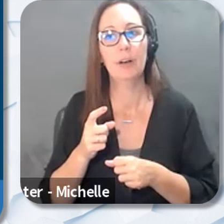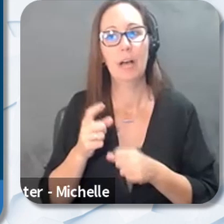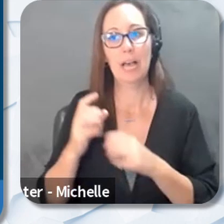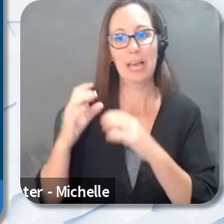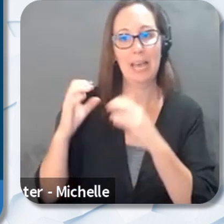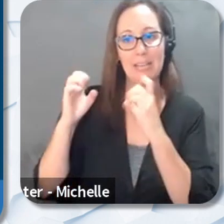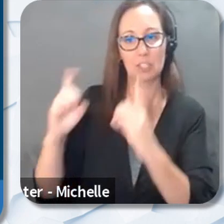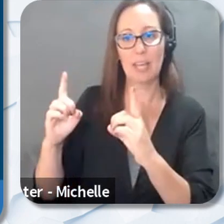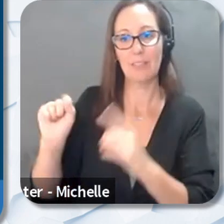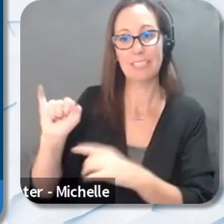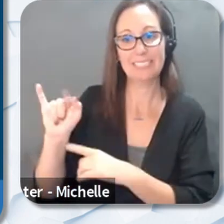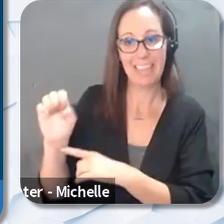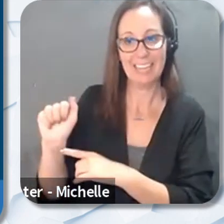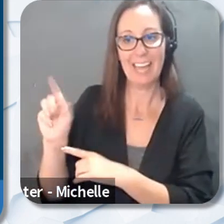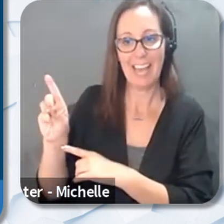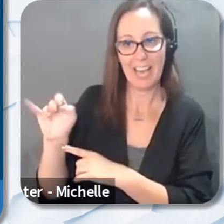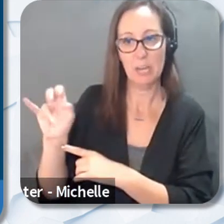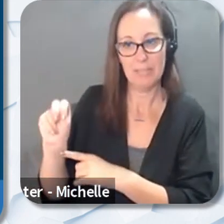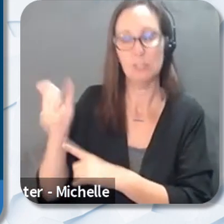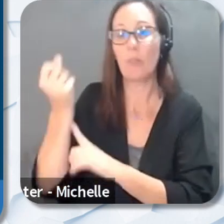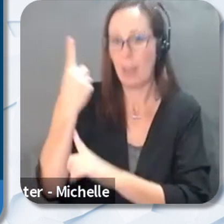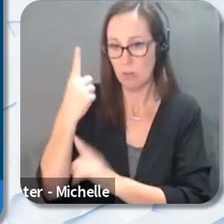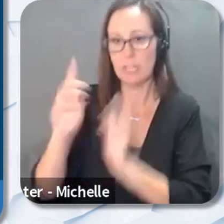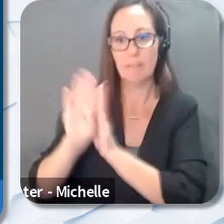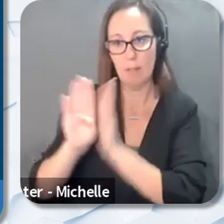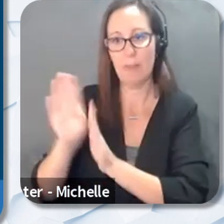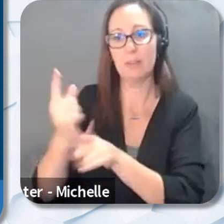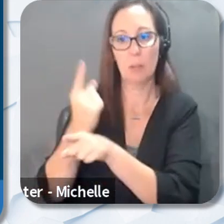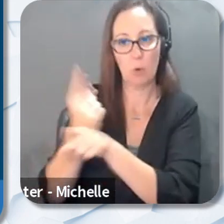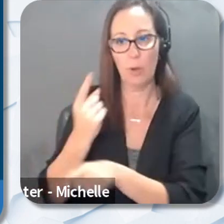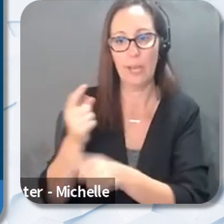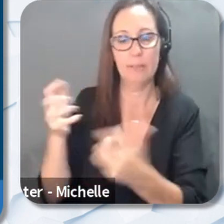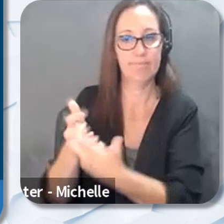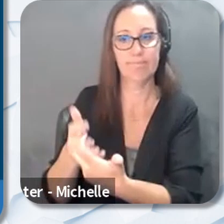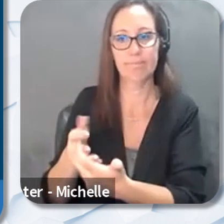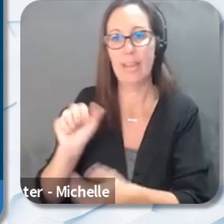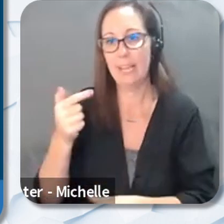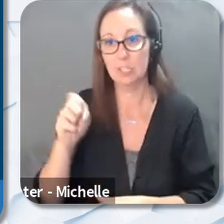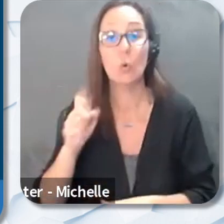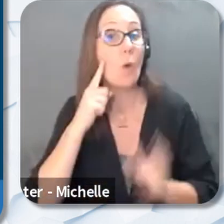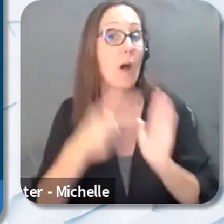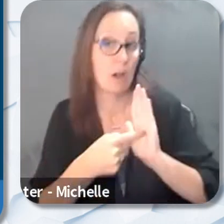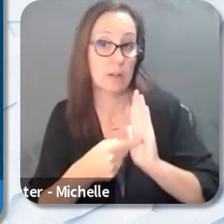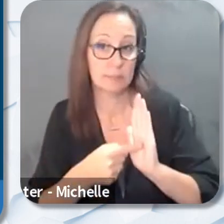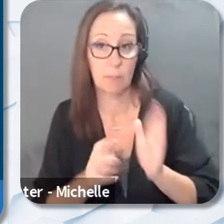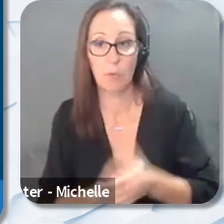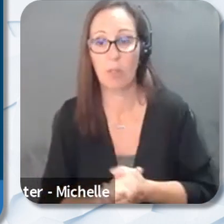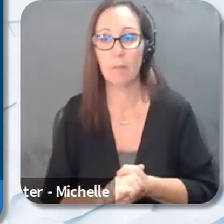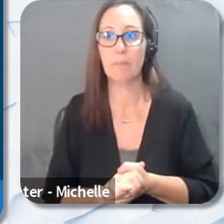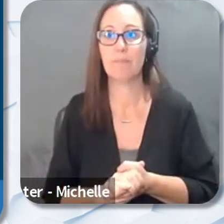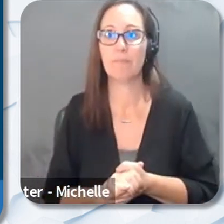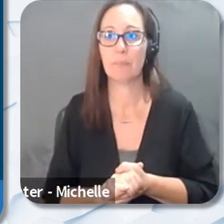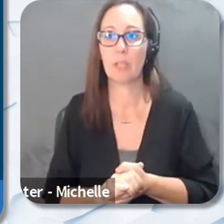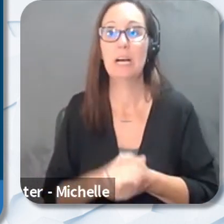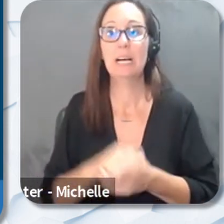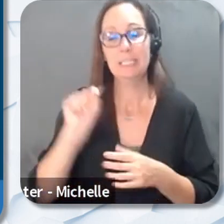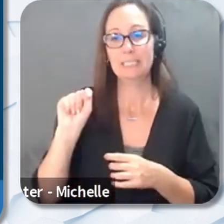admin so that they knew what was developmentally appropriate an example, I had was I. Had a tk lf